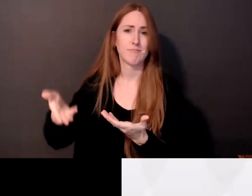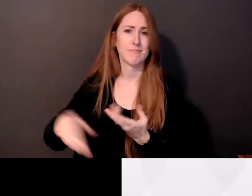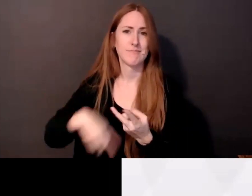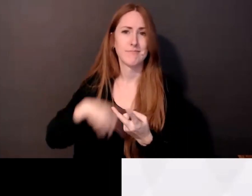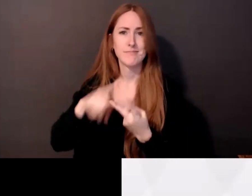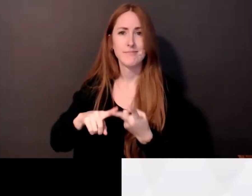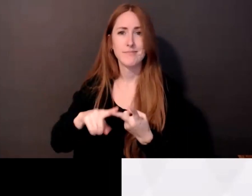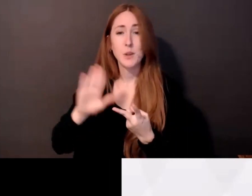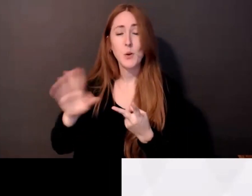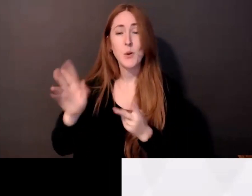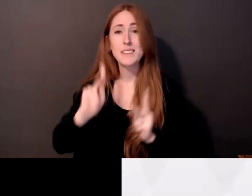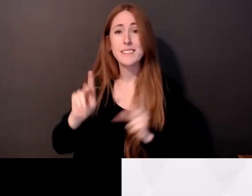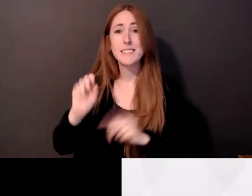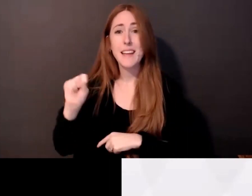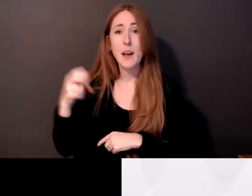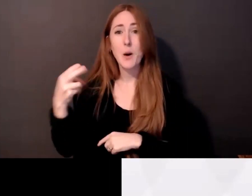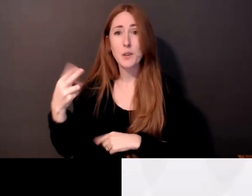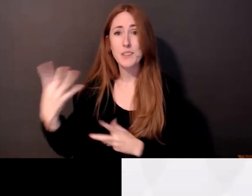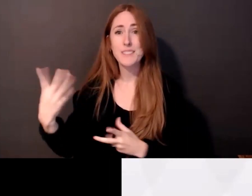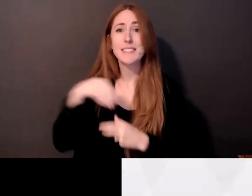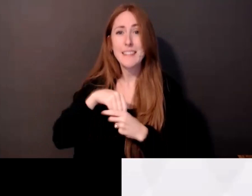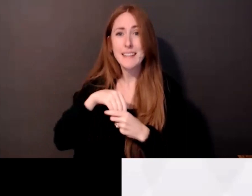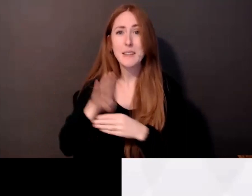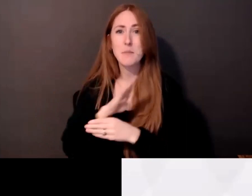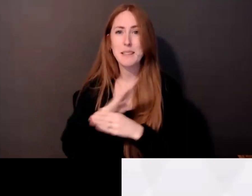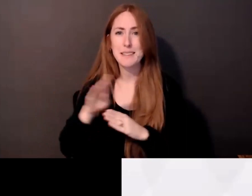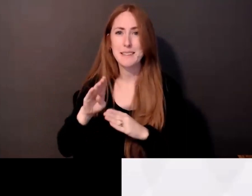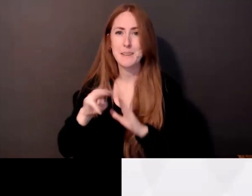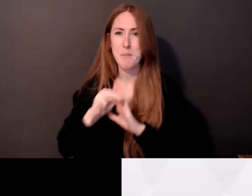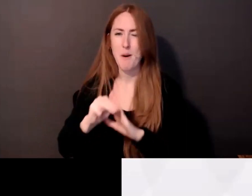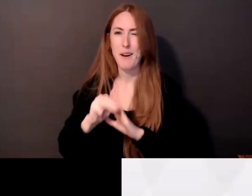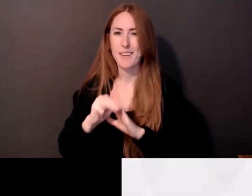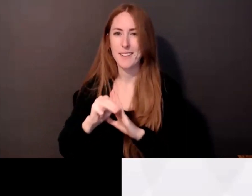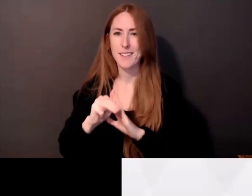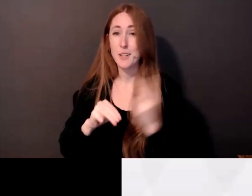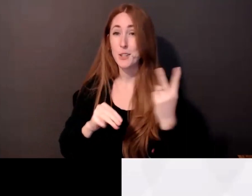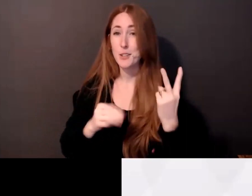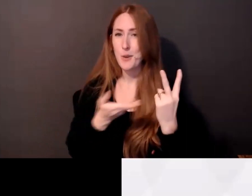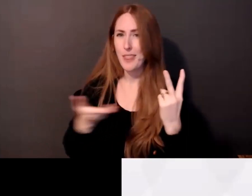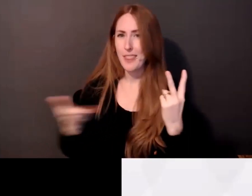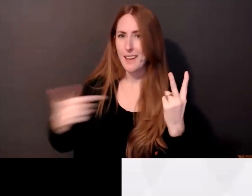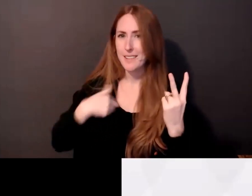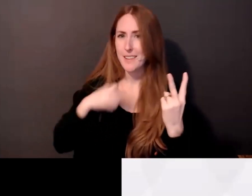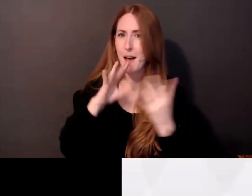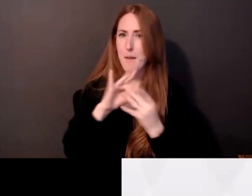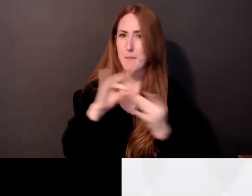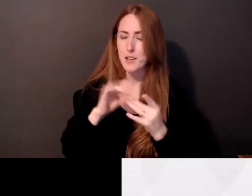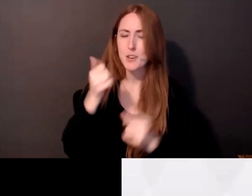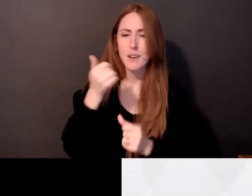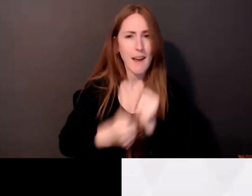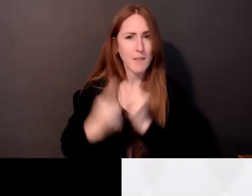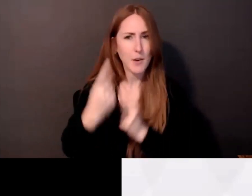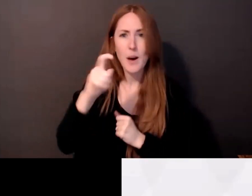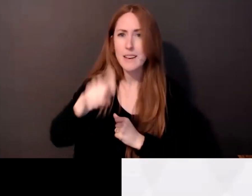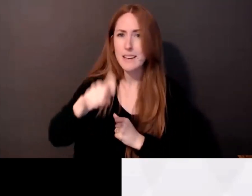Those are two things that I mentioned that everyone needs to keep in mind.